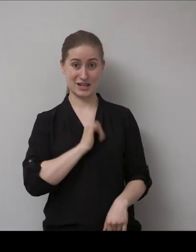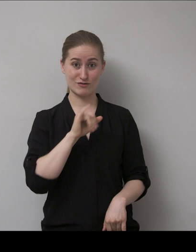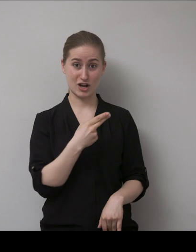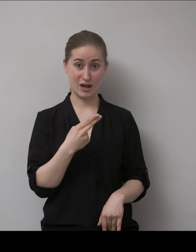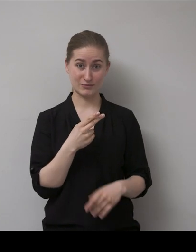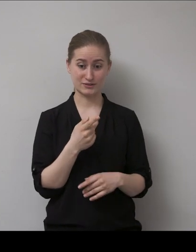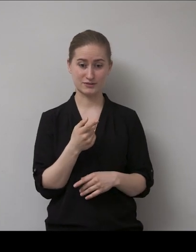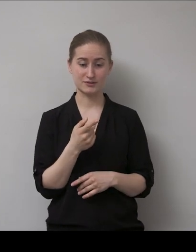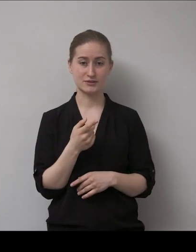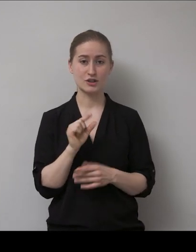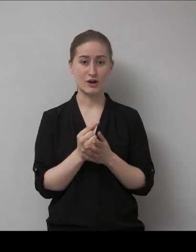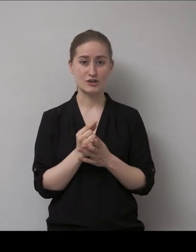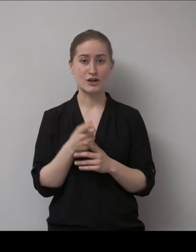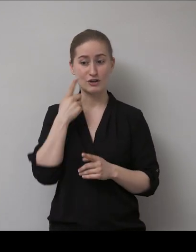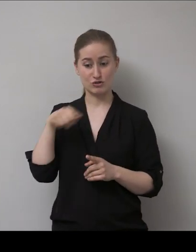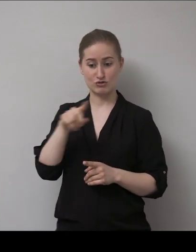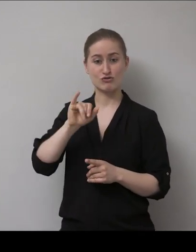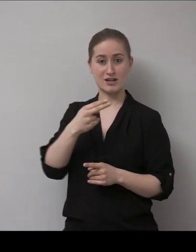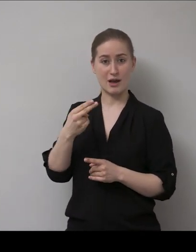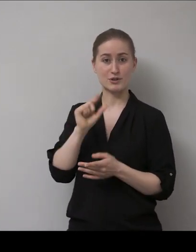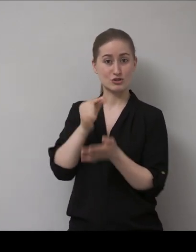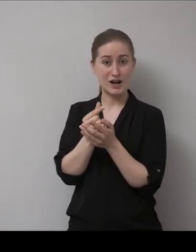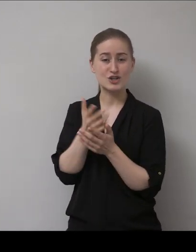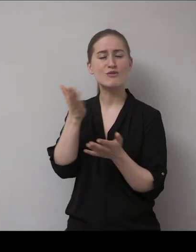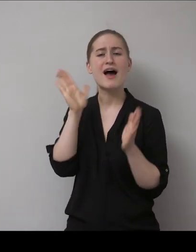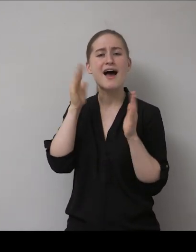you'll have a great career waiting for you, and I wish for you the best.